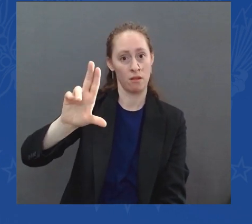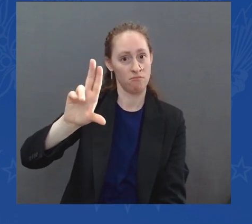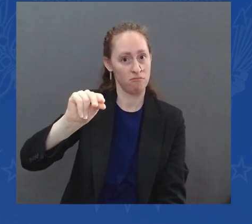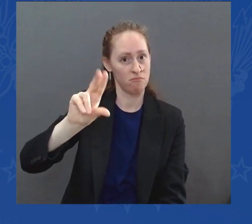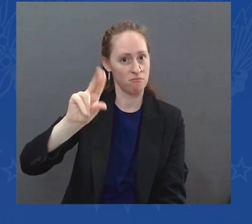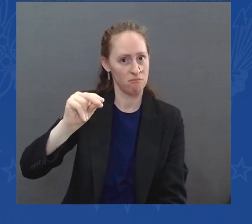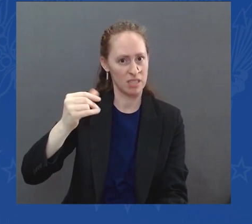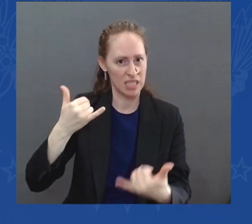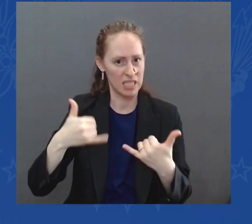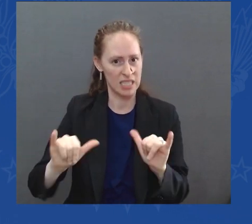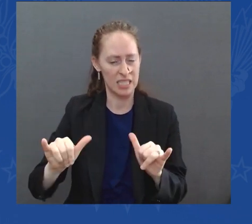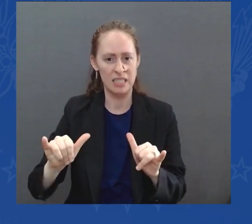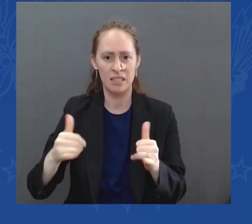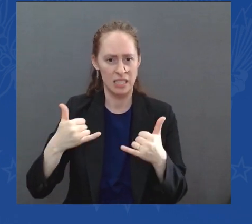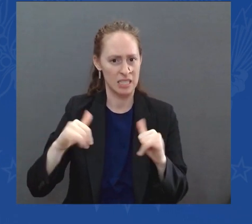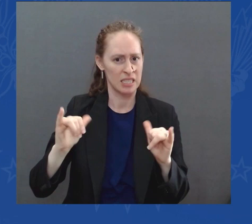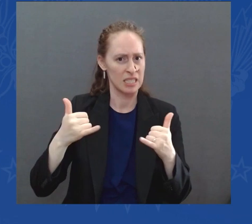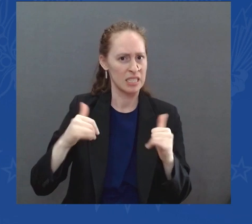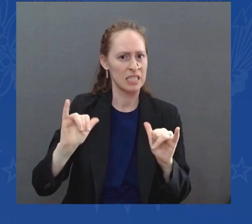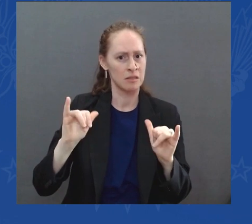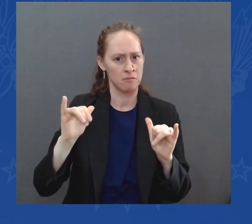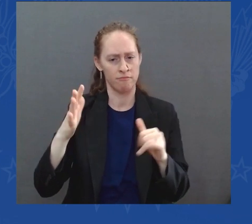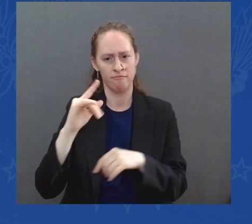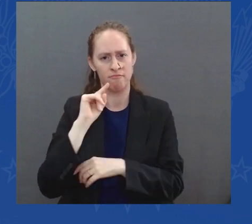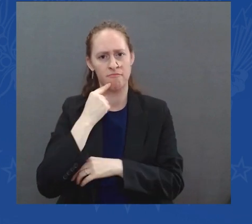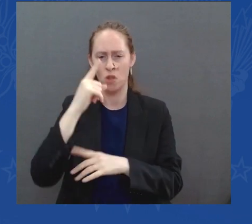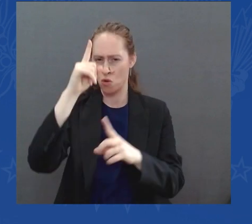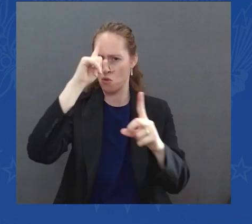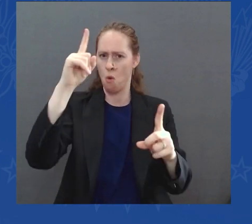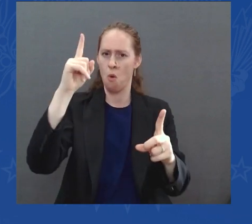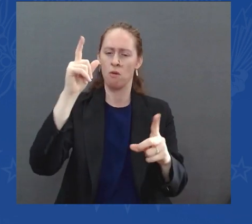and when they do, we must all have the courage to name them